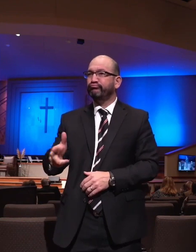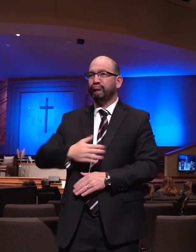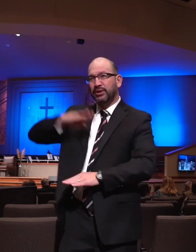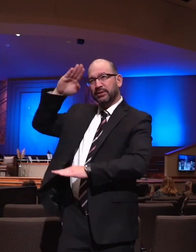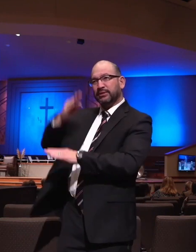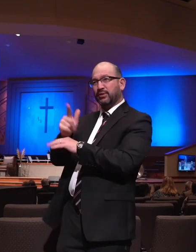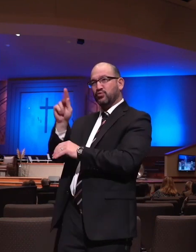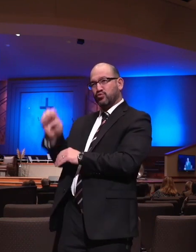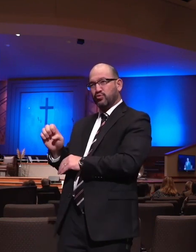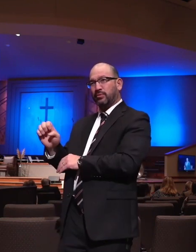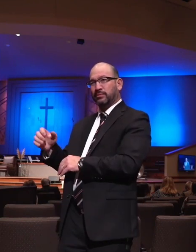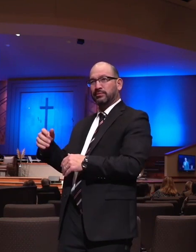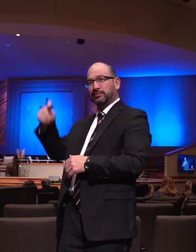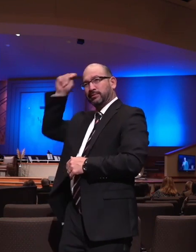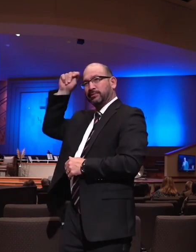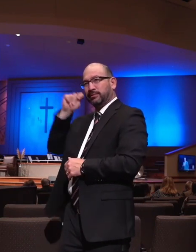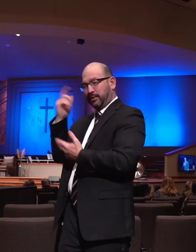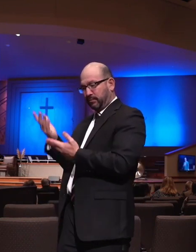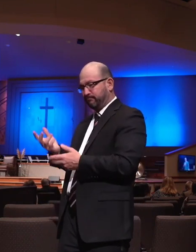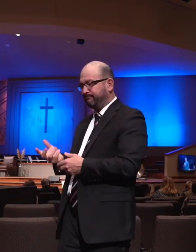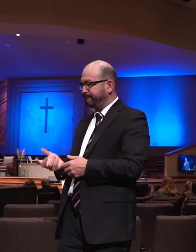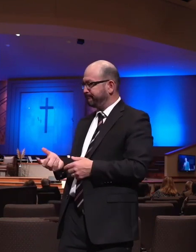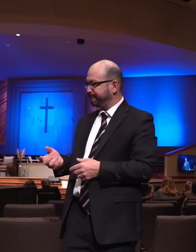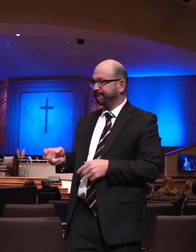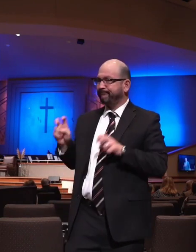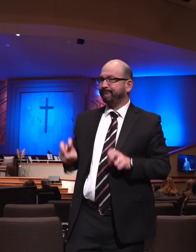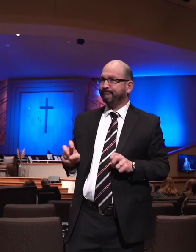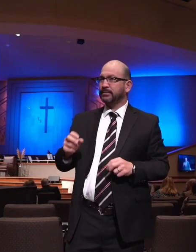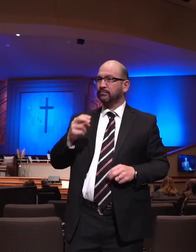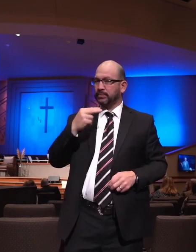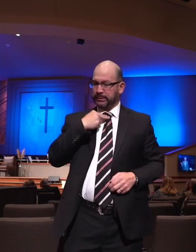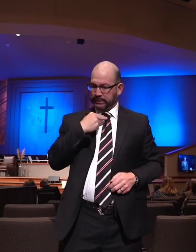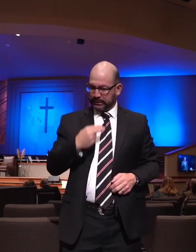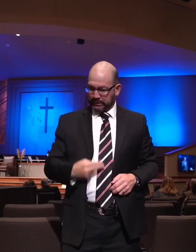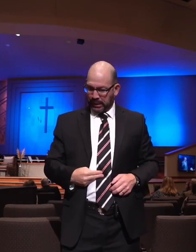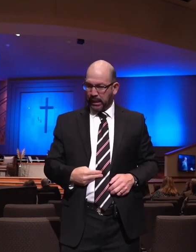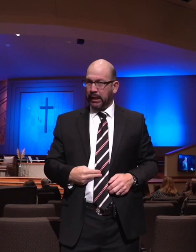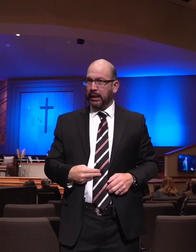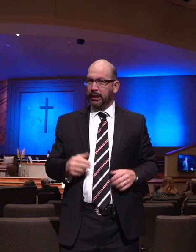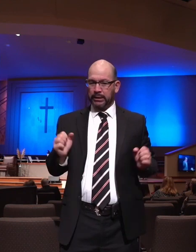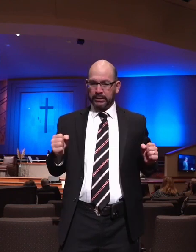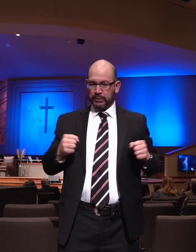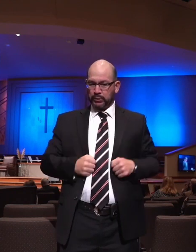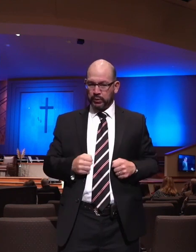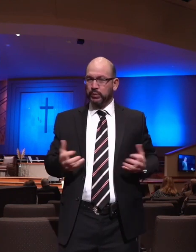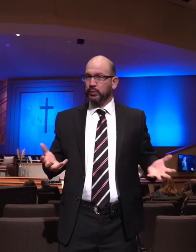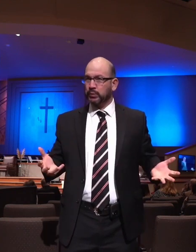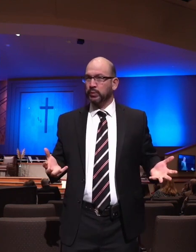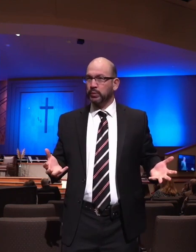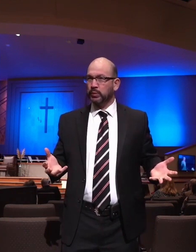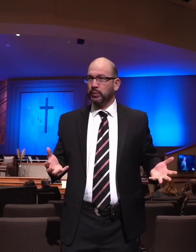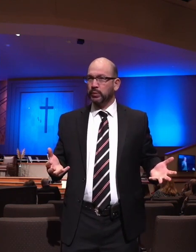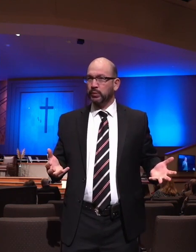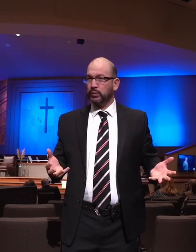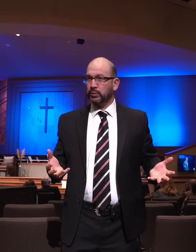and we're sitting in the car I had my suit coat on I had my tie I don't know I have no idea but I don't remember anywhere where we were going but we but